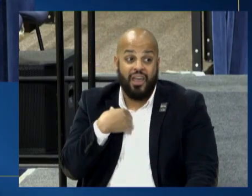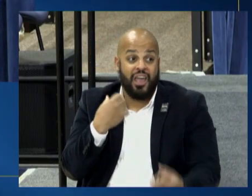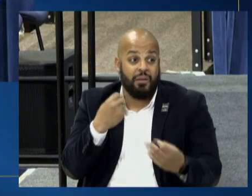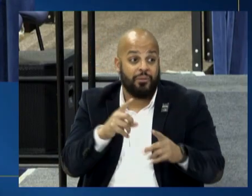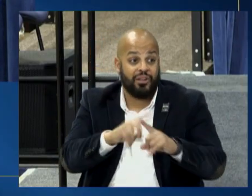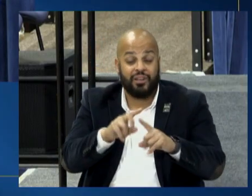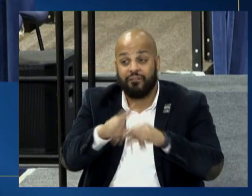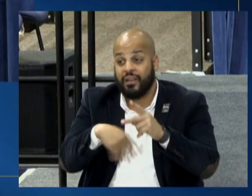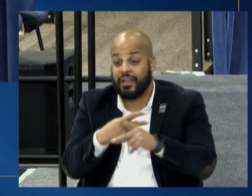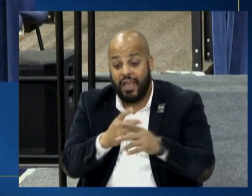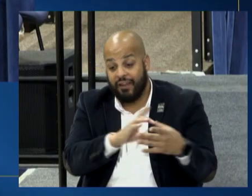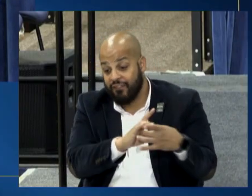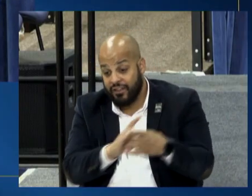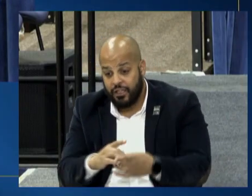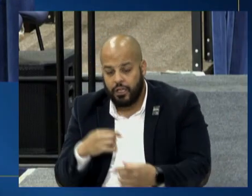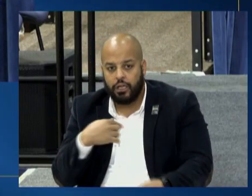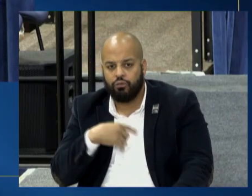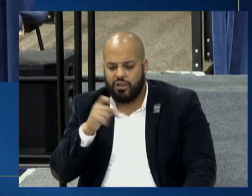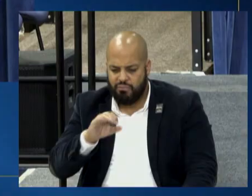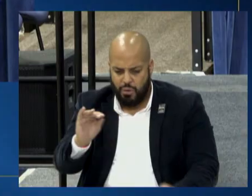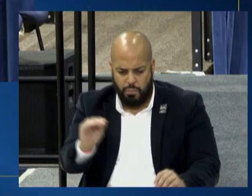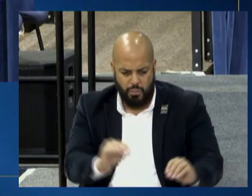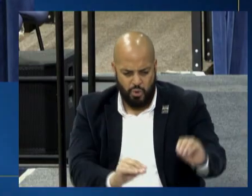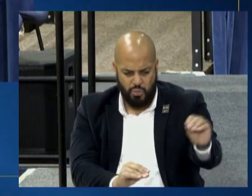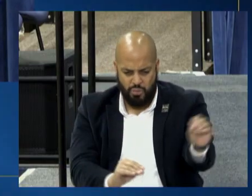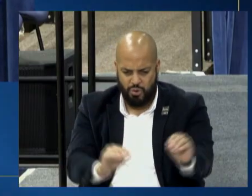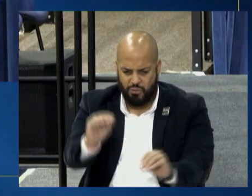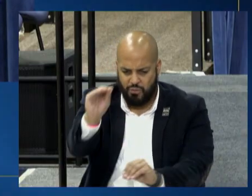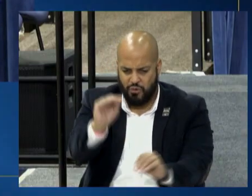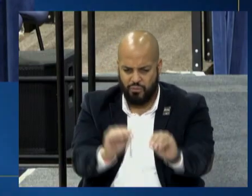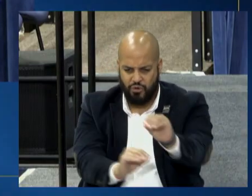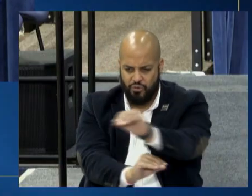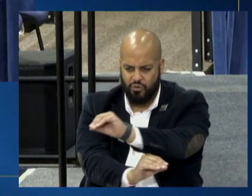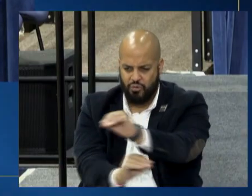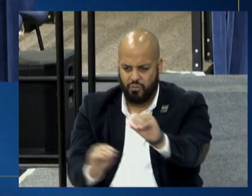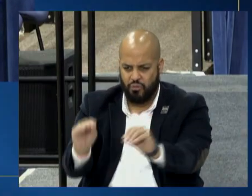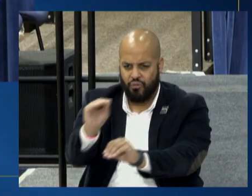connection. But we have to move all of those in some type of sequence in order to make progress.